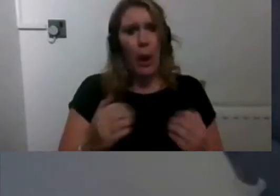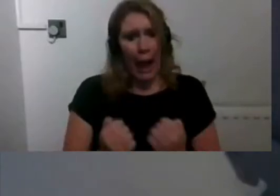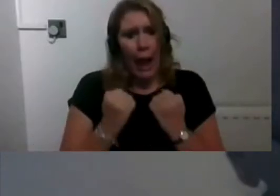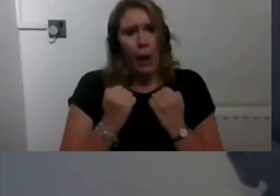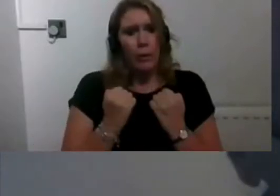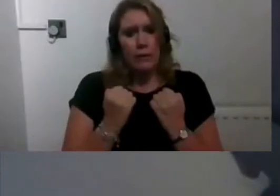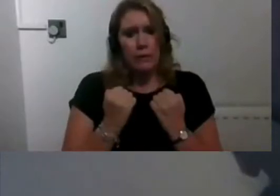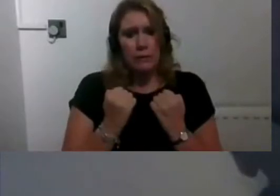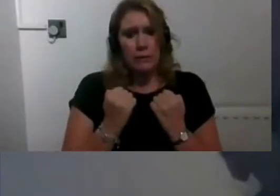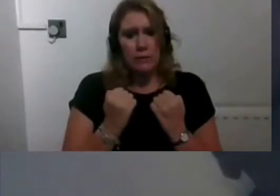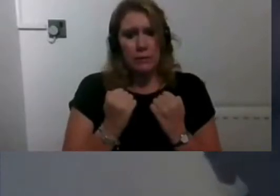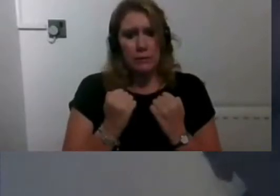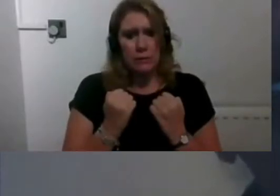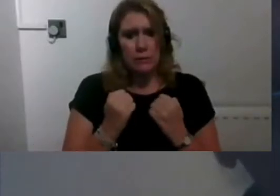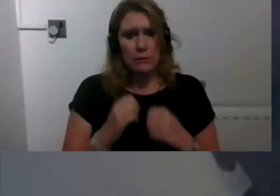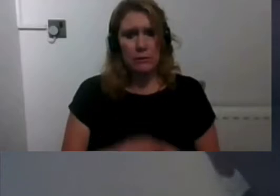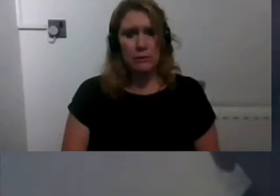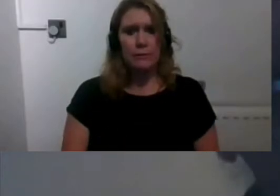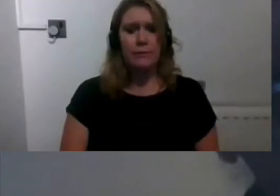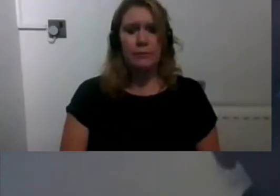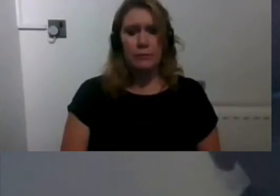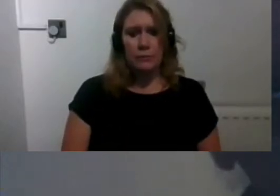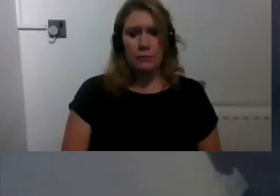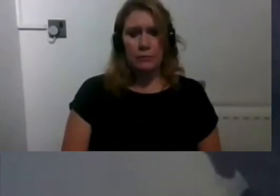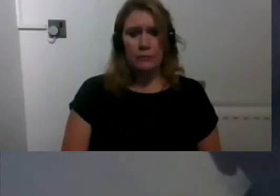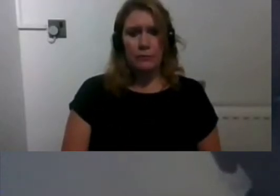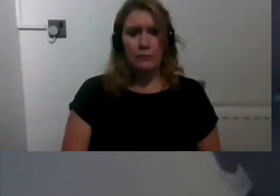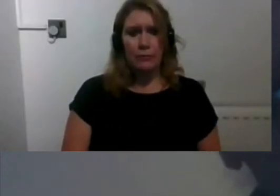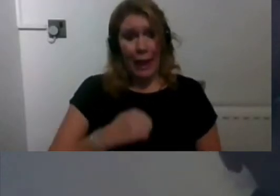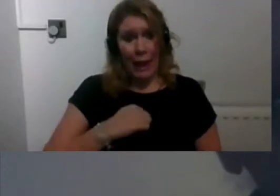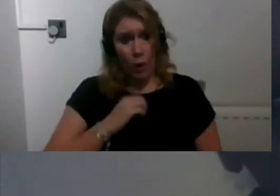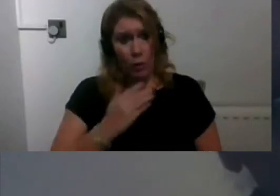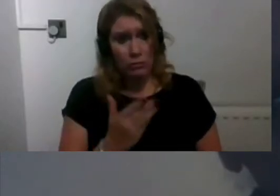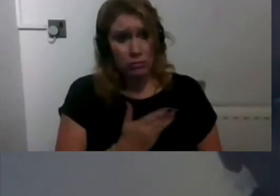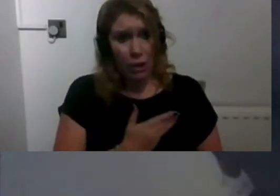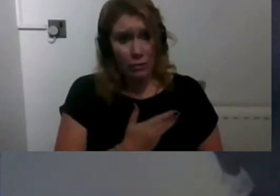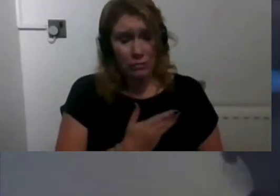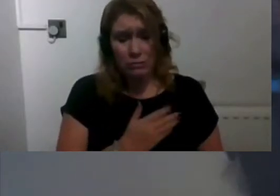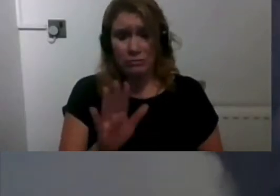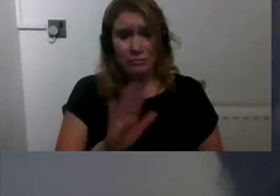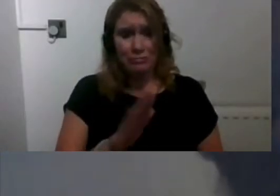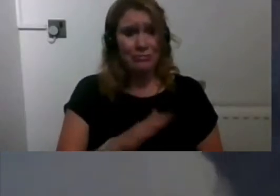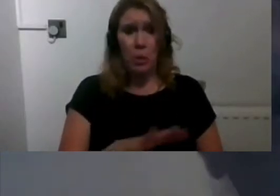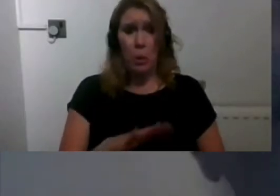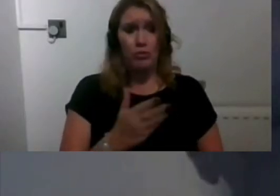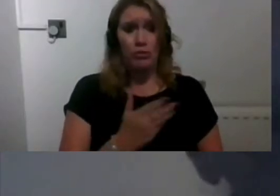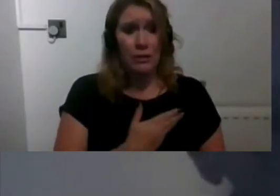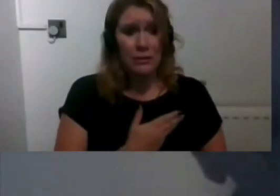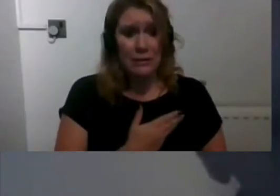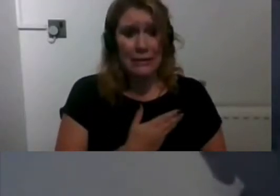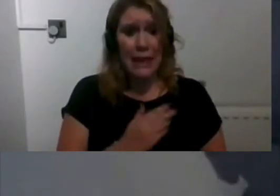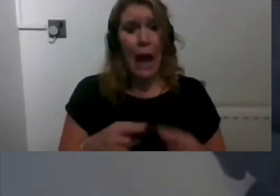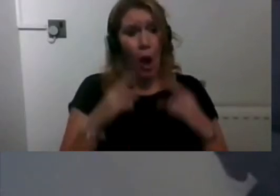We had a stake, now no stake. Our property no longer ours.